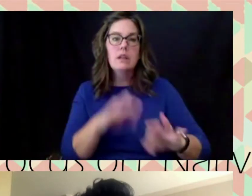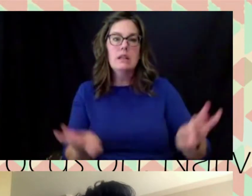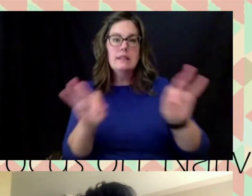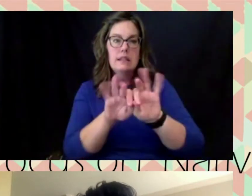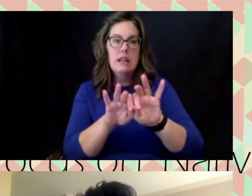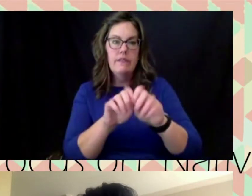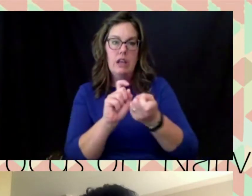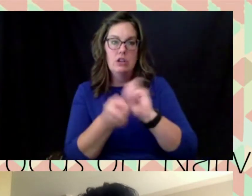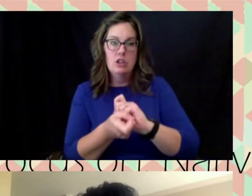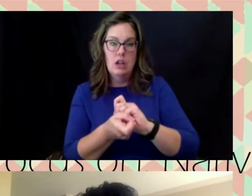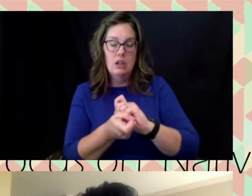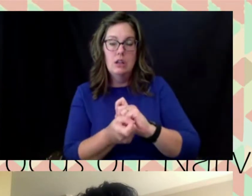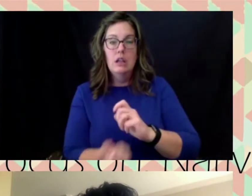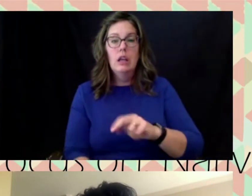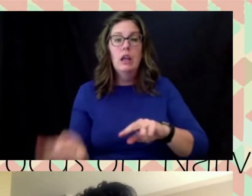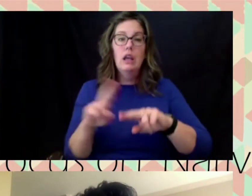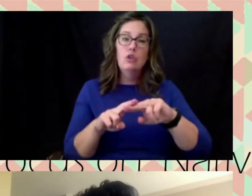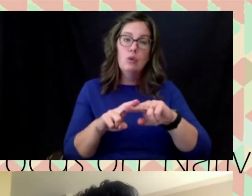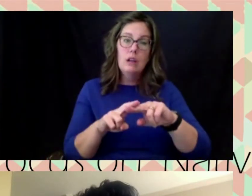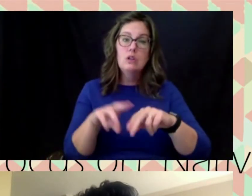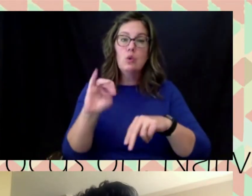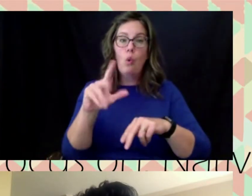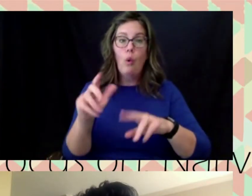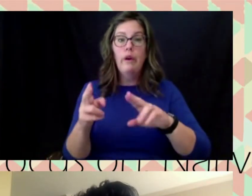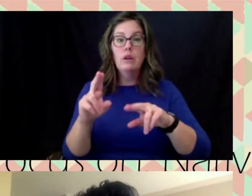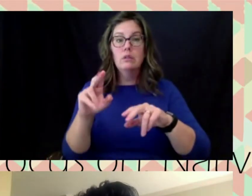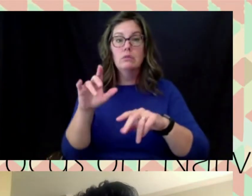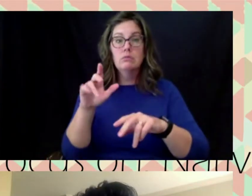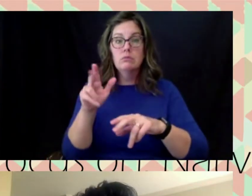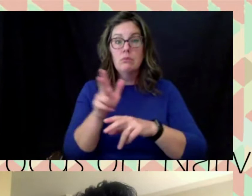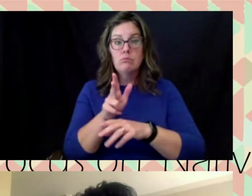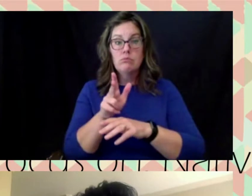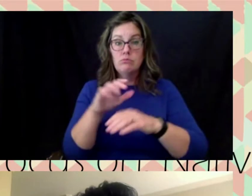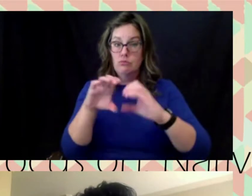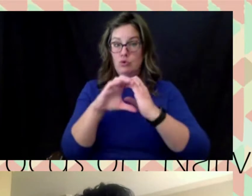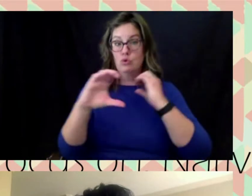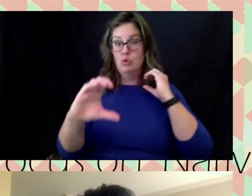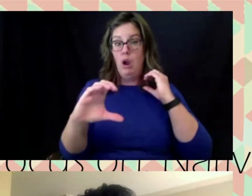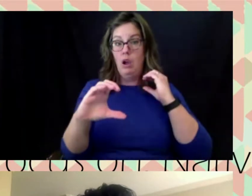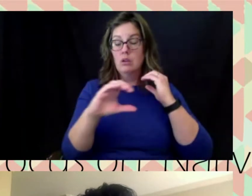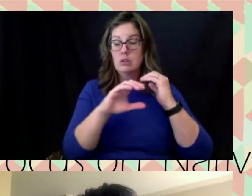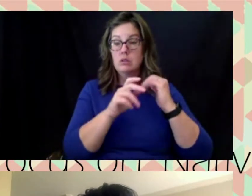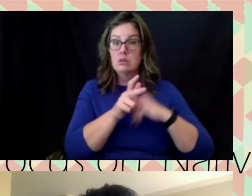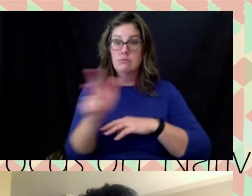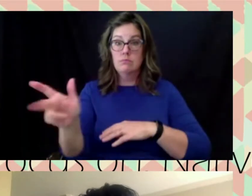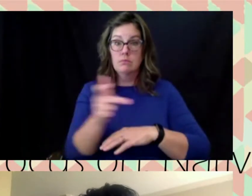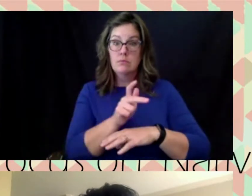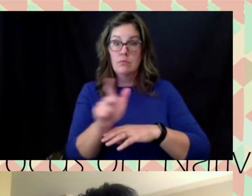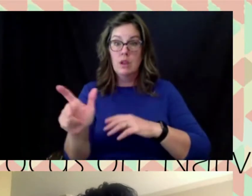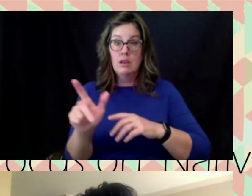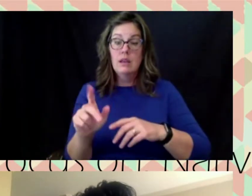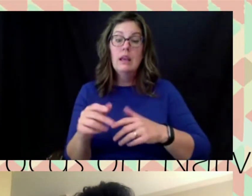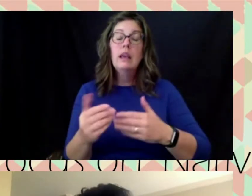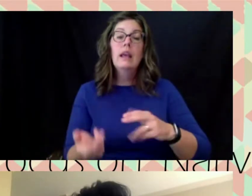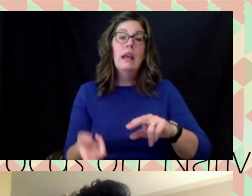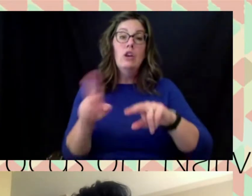truck traffic on the roads increased population growth increased which in turn brought an increase